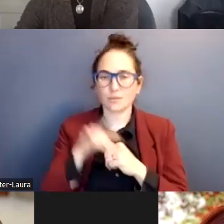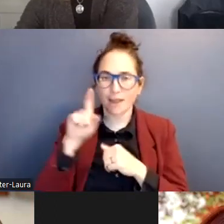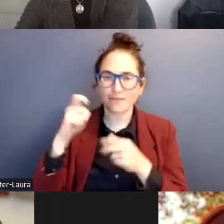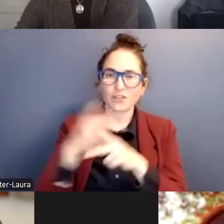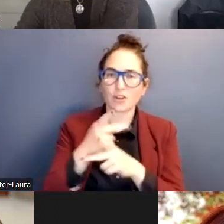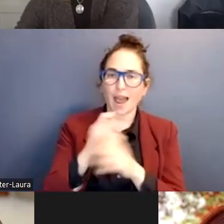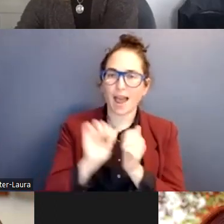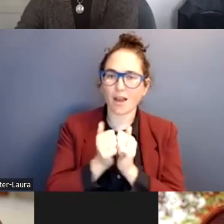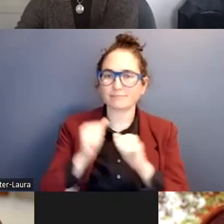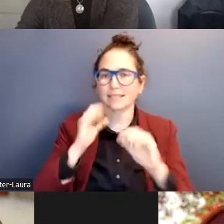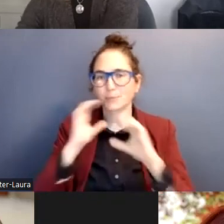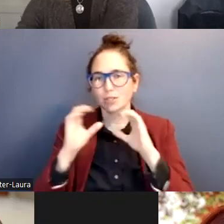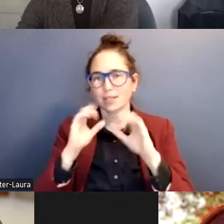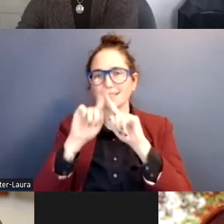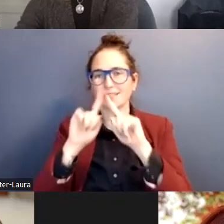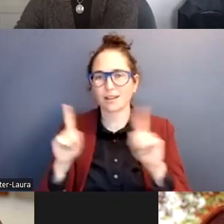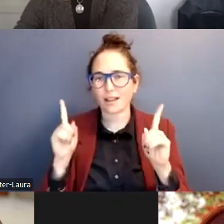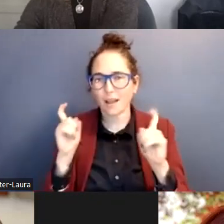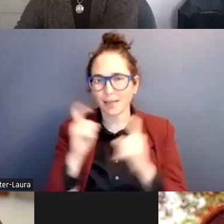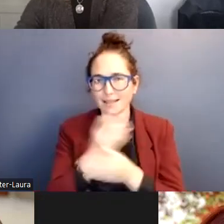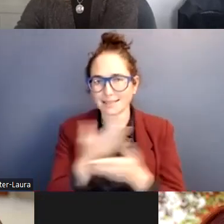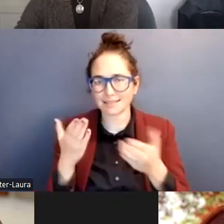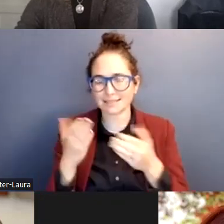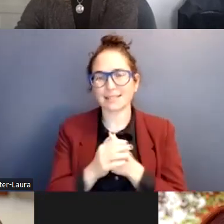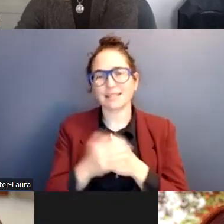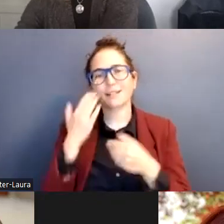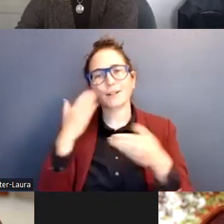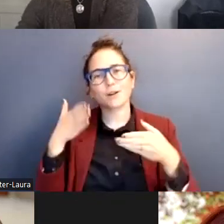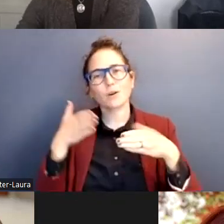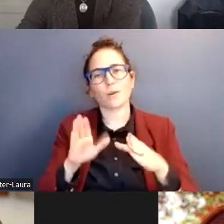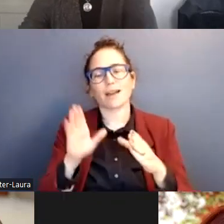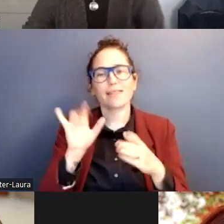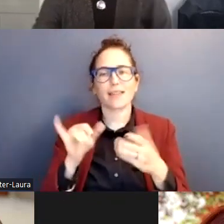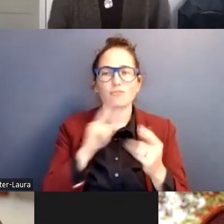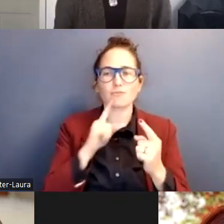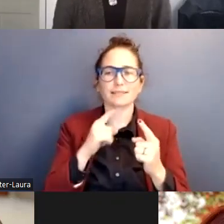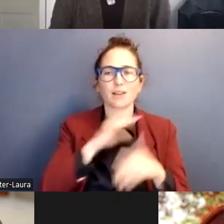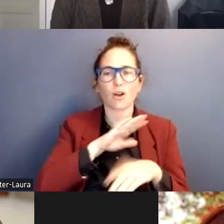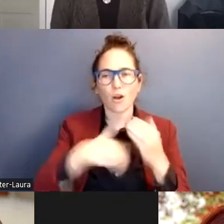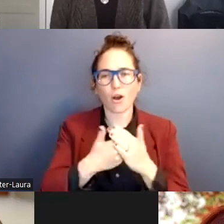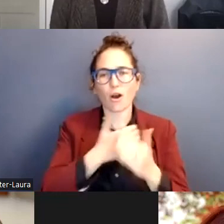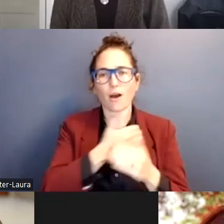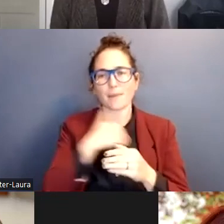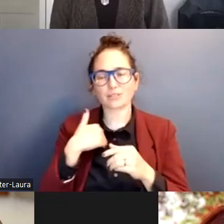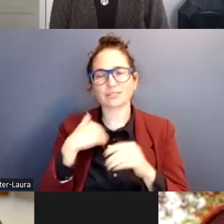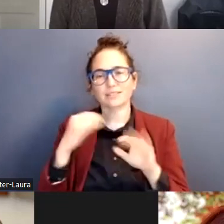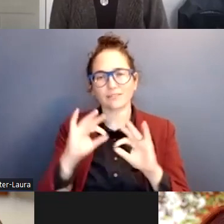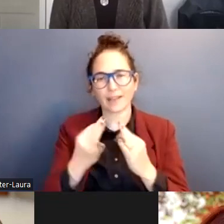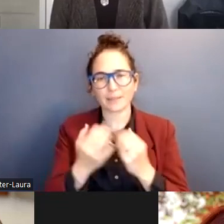communicate these complex things in a way in which all members of families, the person with